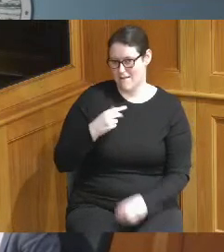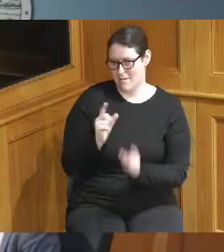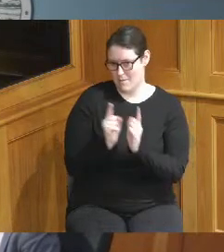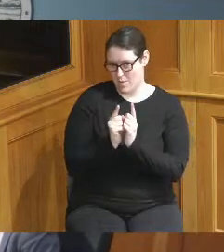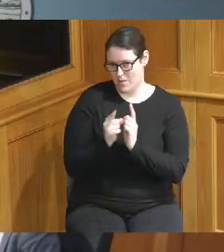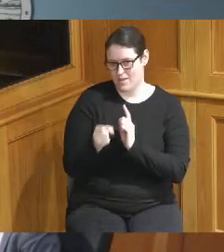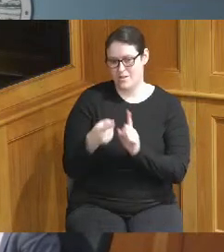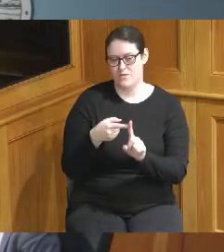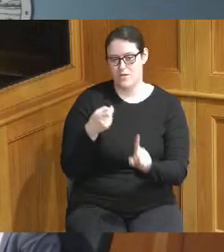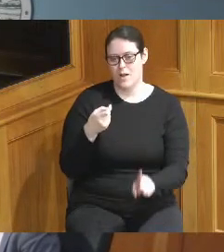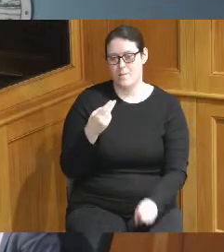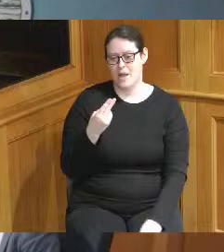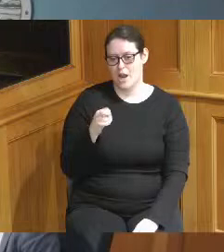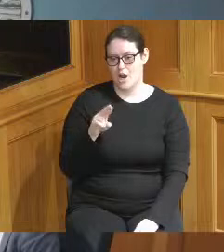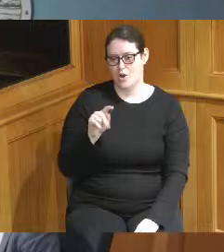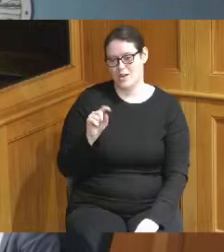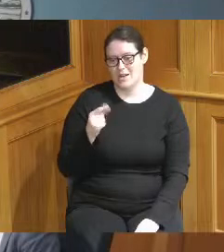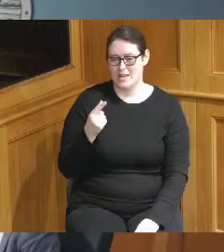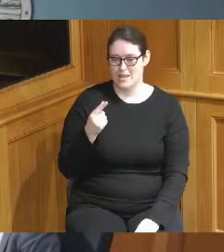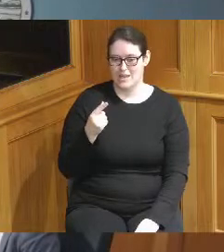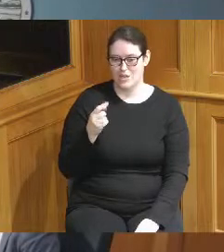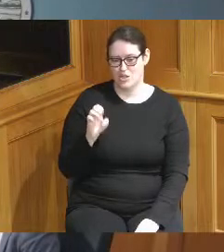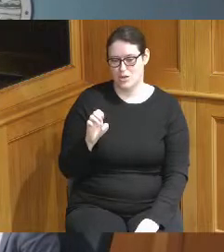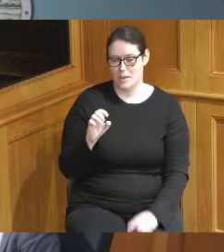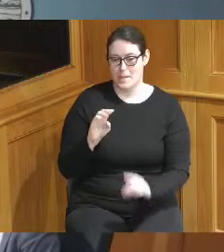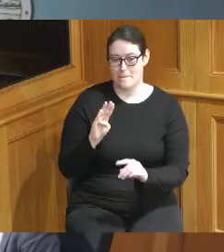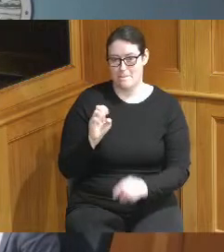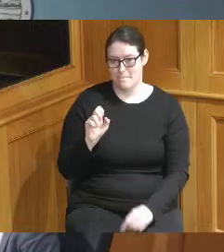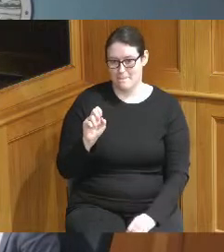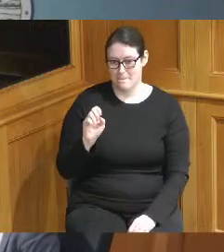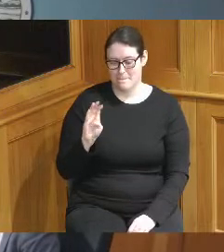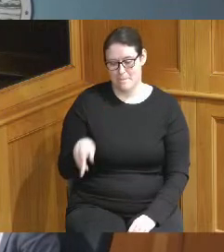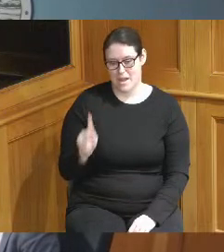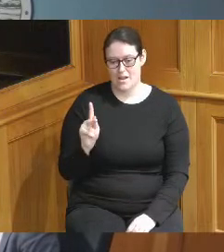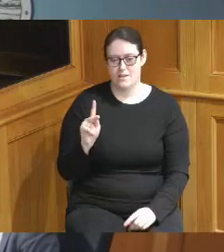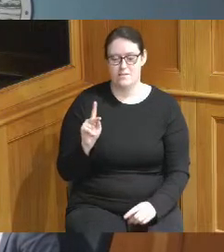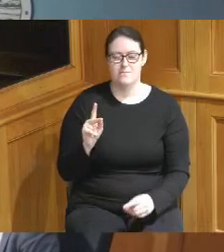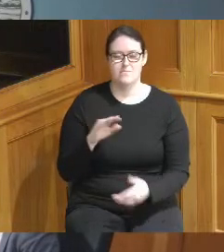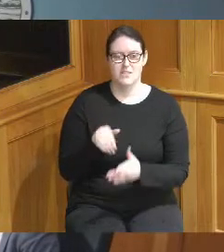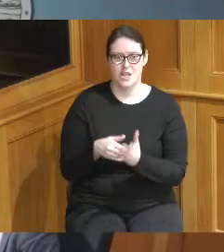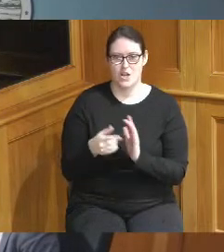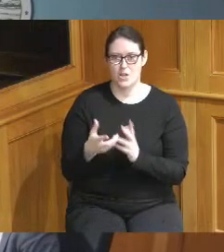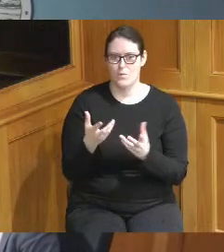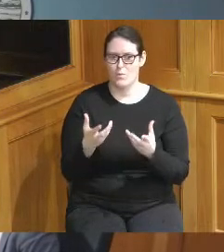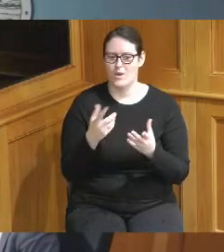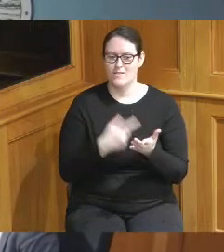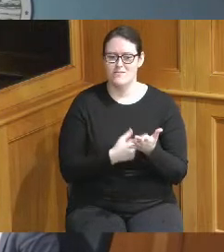item number seven related to the stadium and to piggyback just a little bit on the conversation